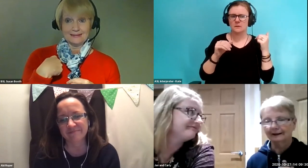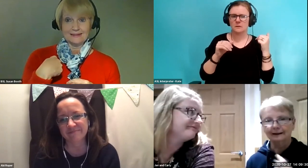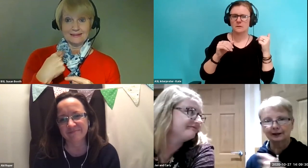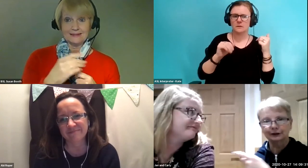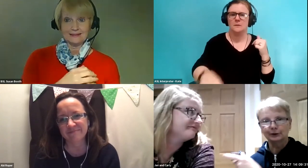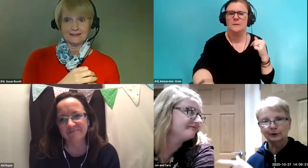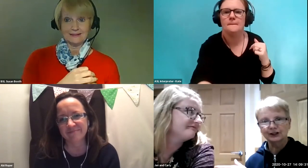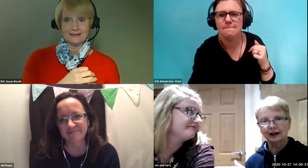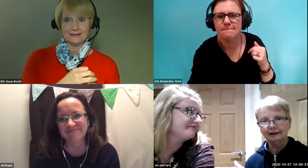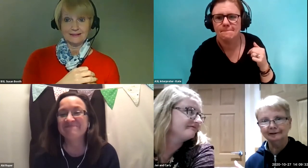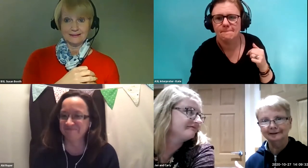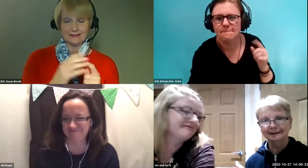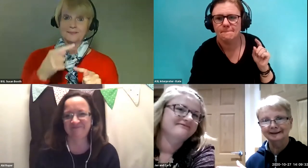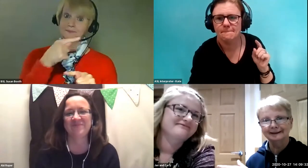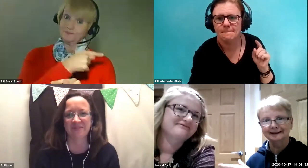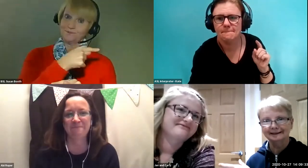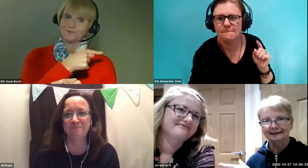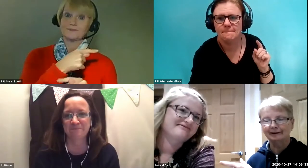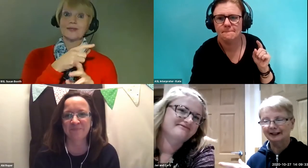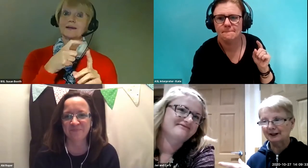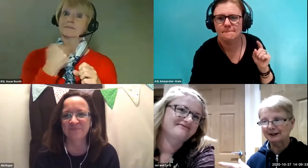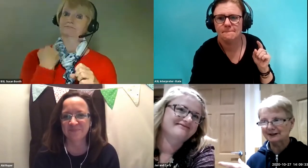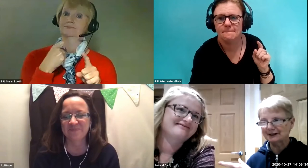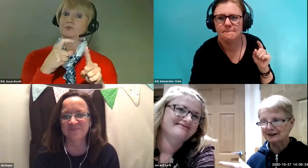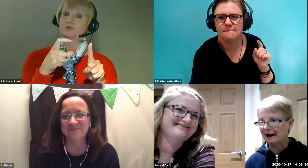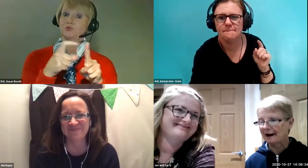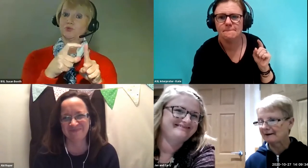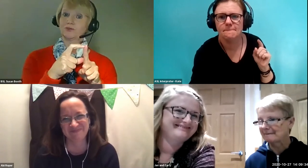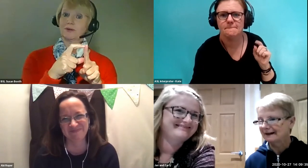uh daughter.. very good